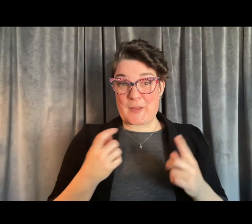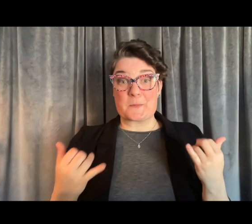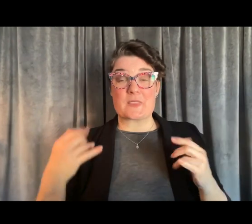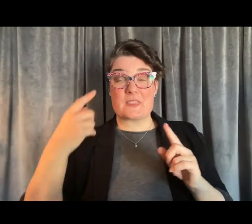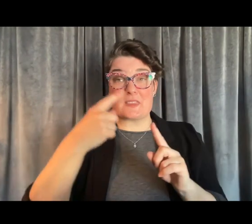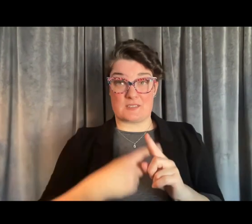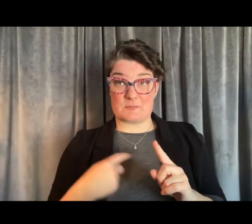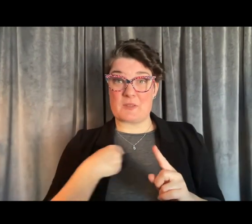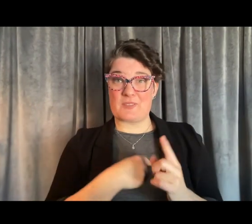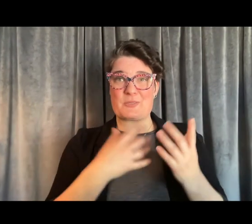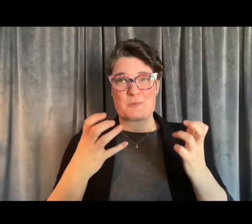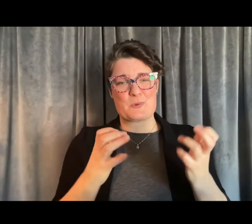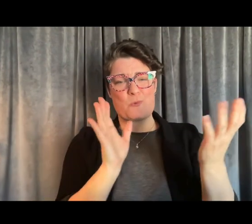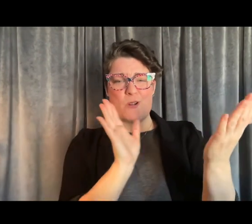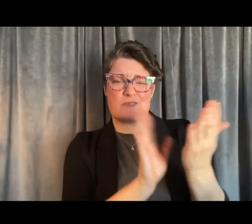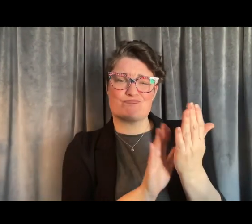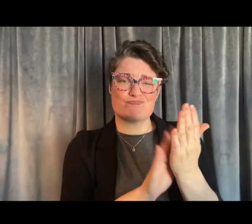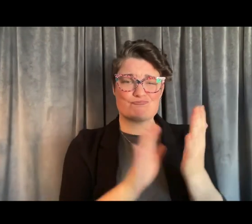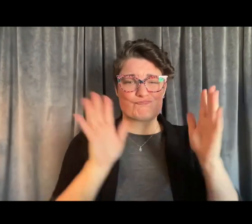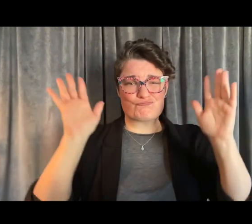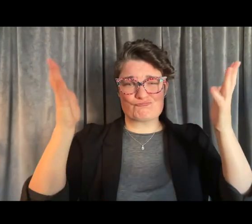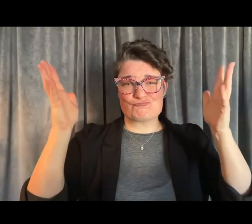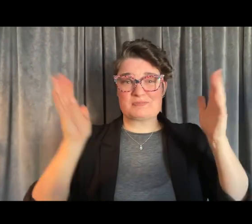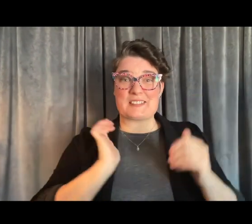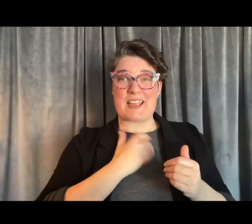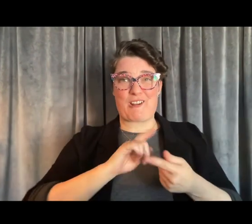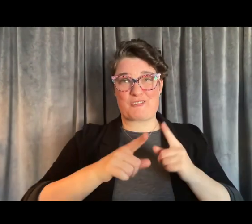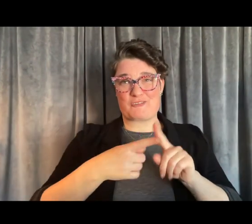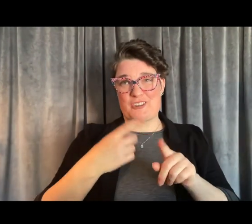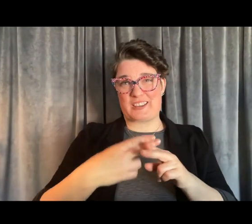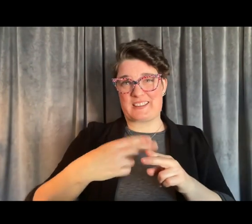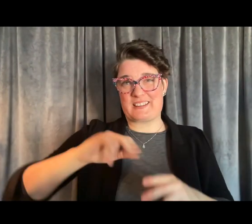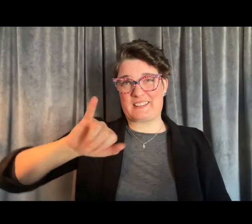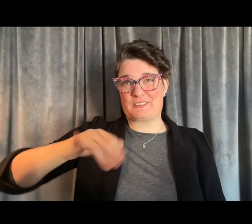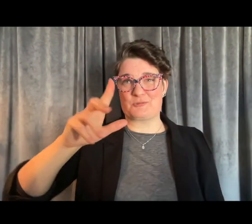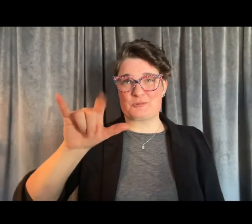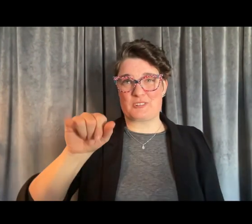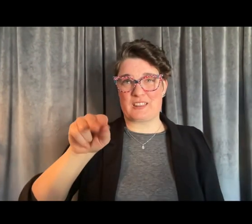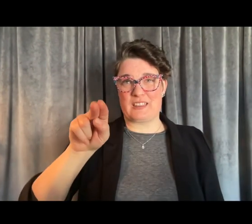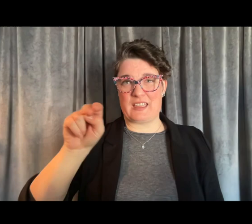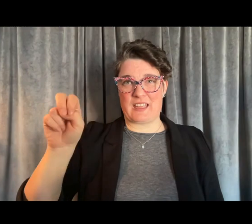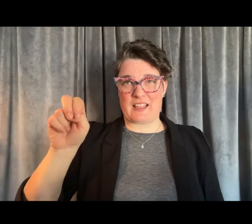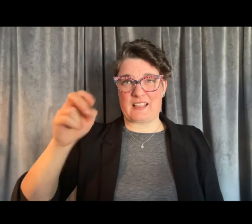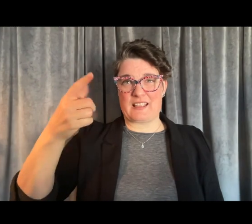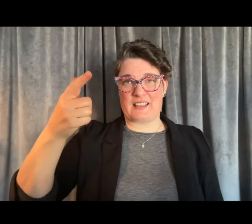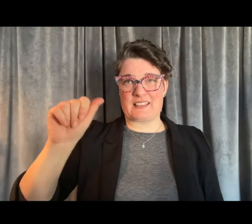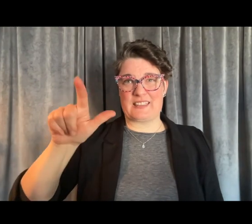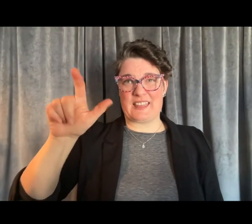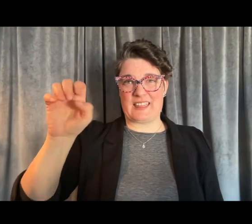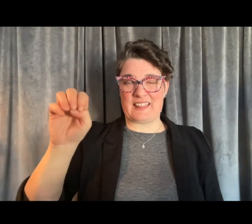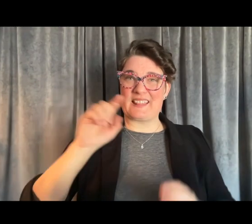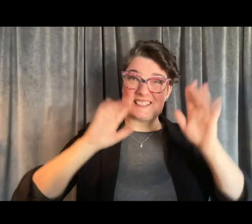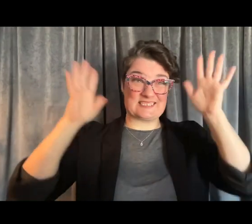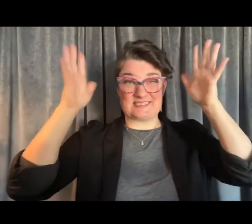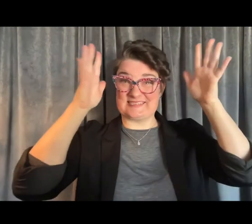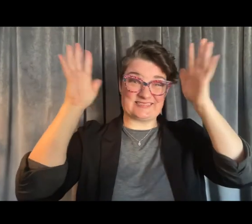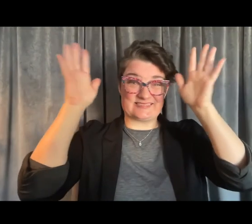And this month we want to shout out our friend Juliannne Gale. Who Nomy: Yay Julianne.